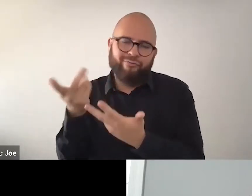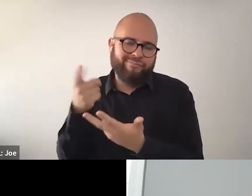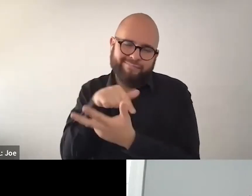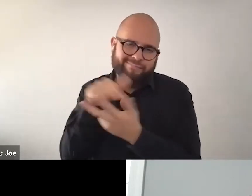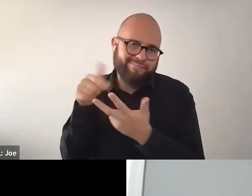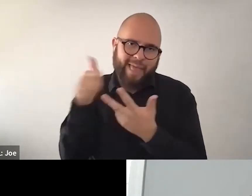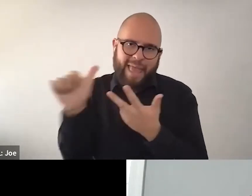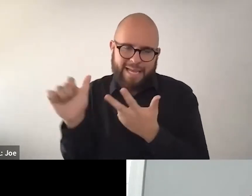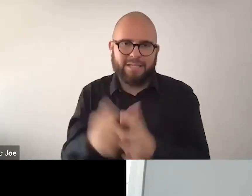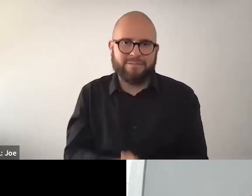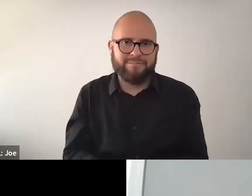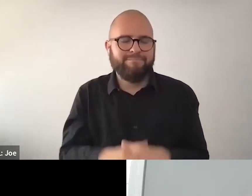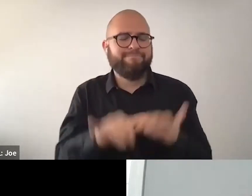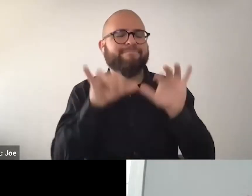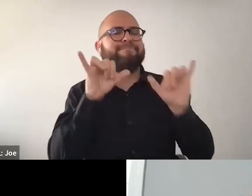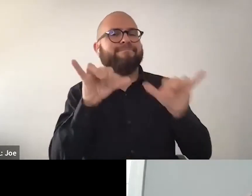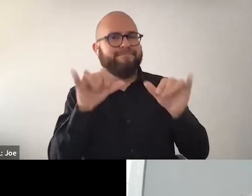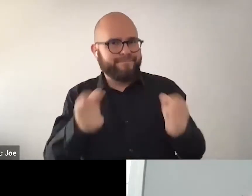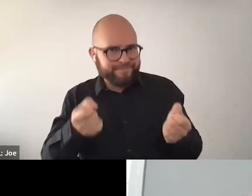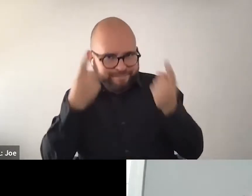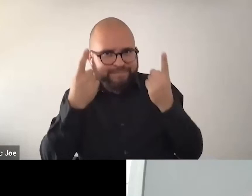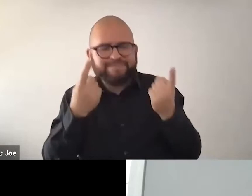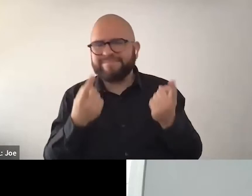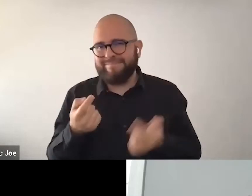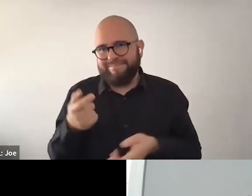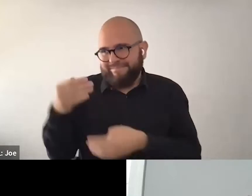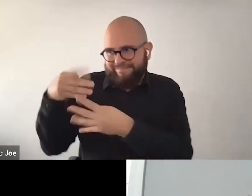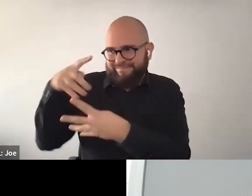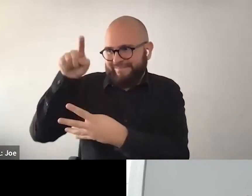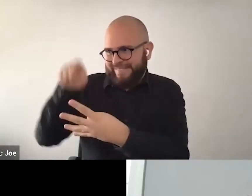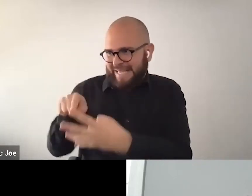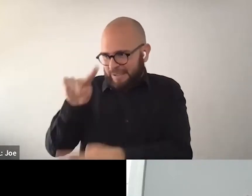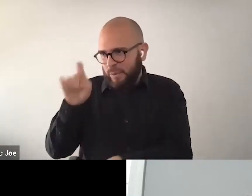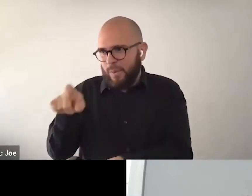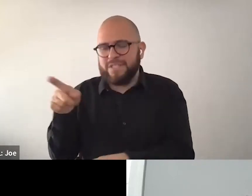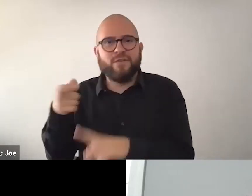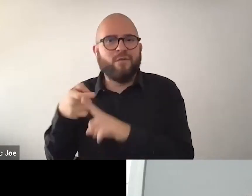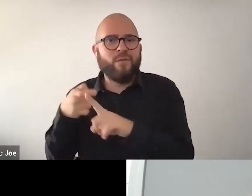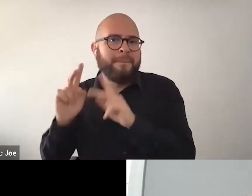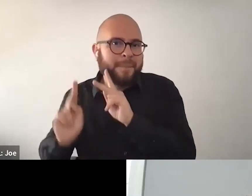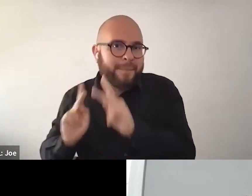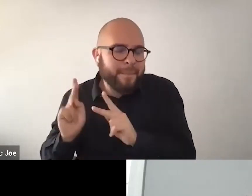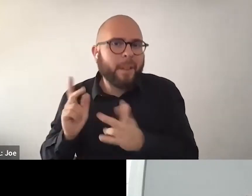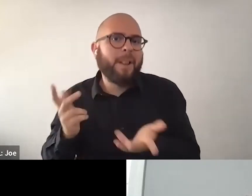Those, are the questions that people had. I think what again, excites me and I know that you